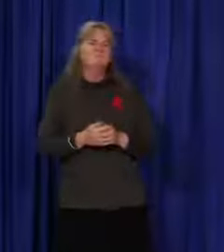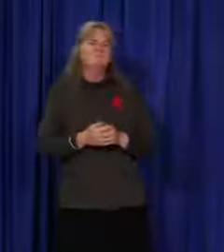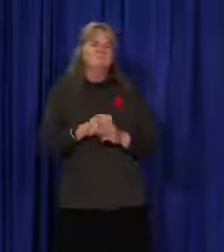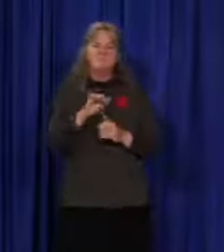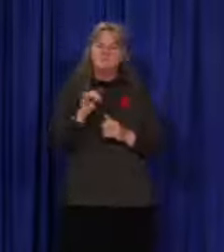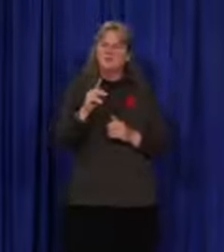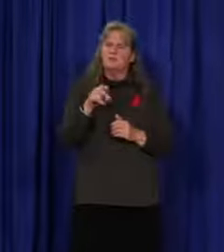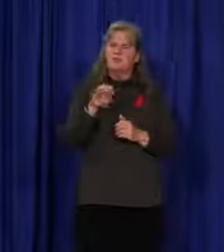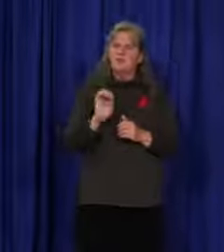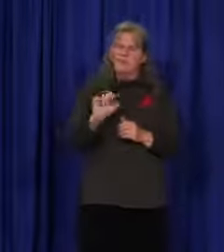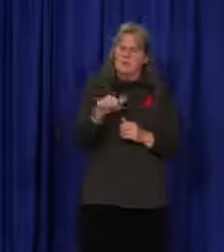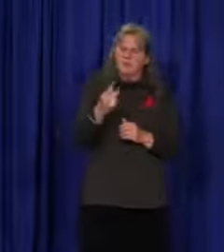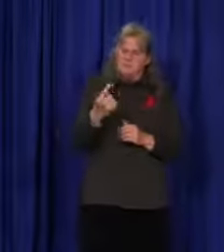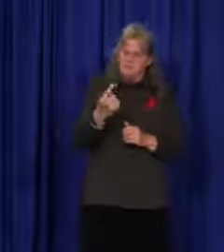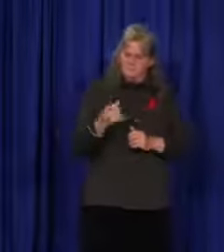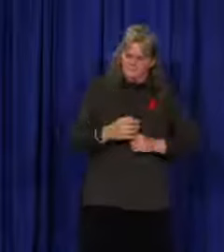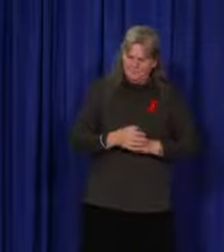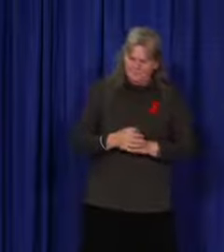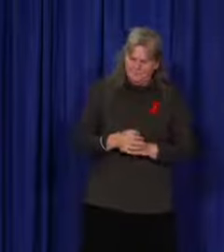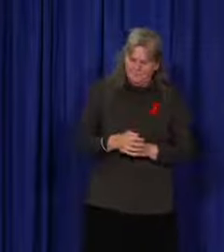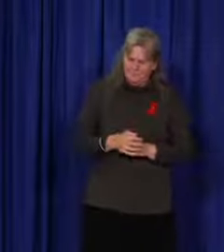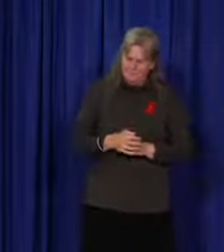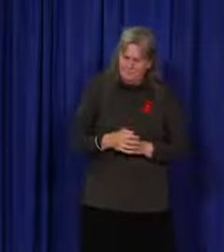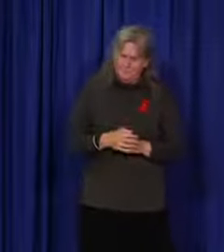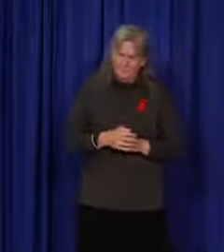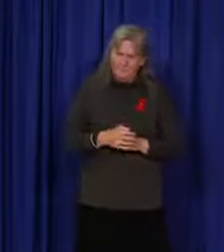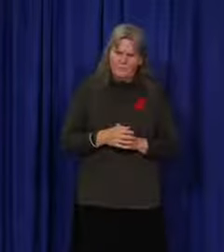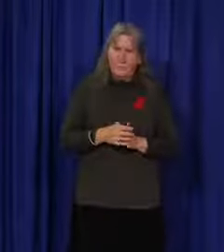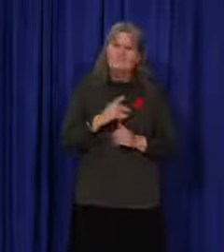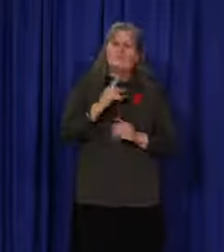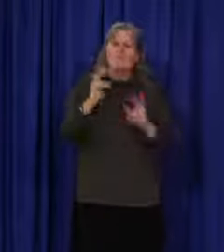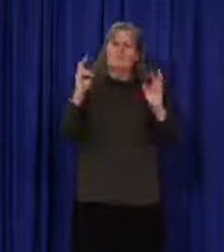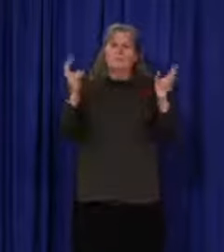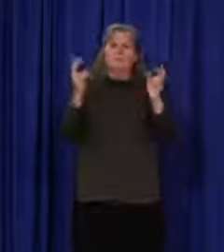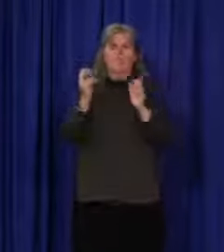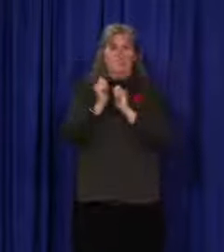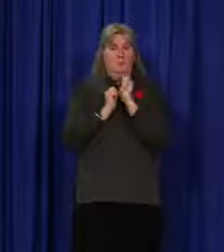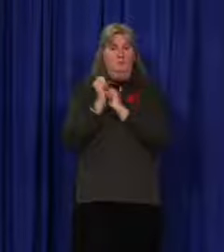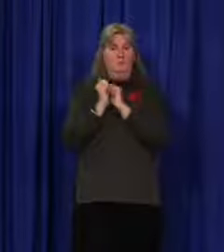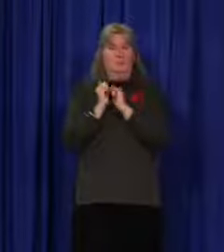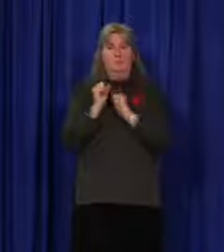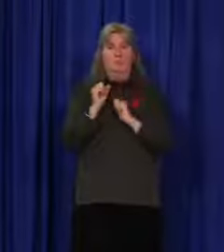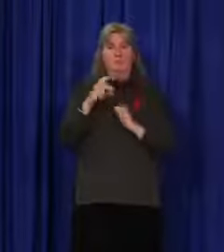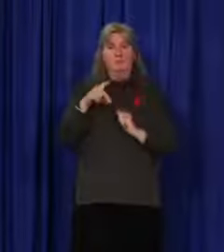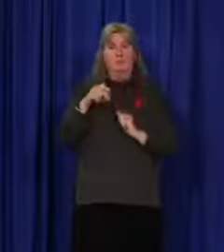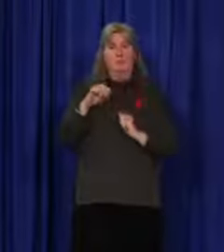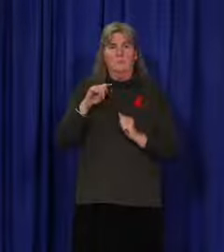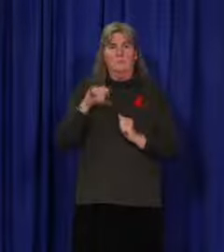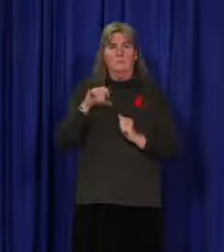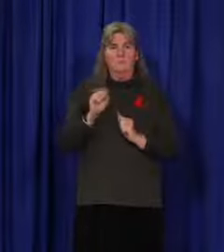can cover costs internally unless there's extra costs based